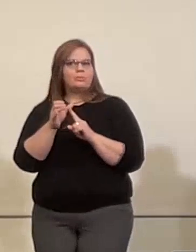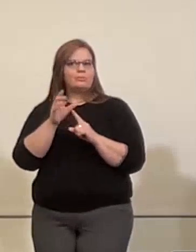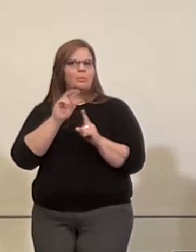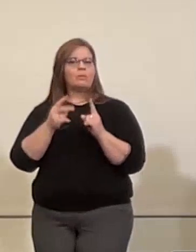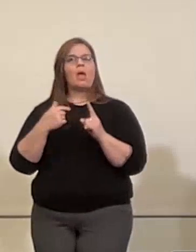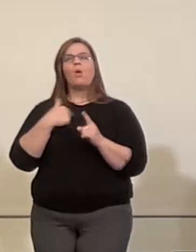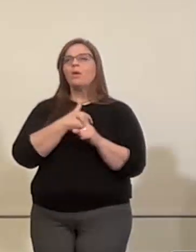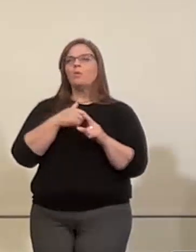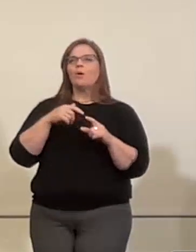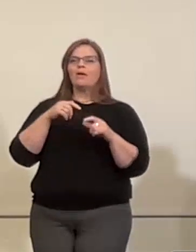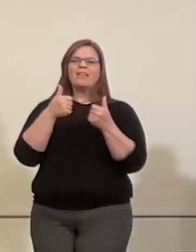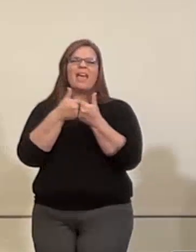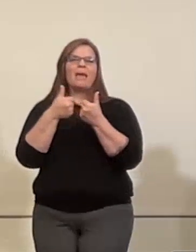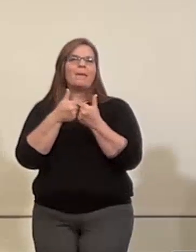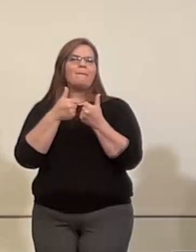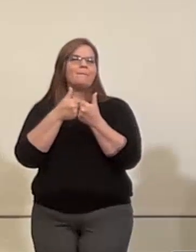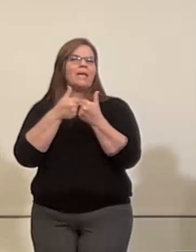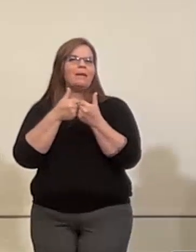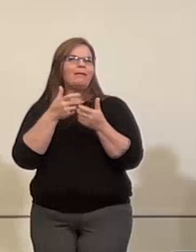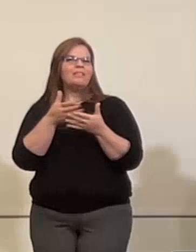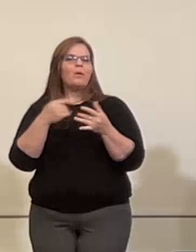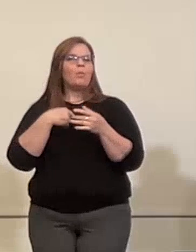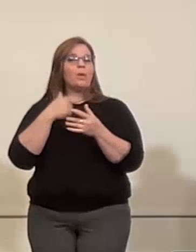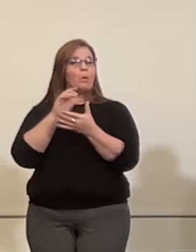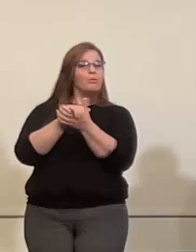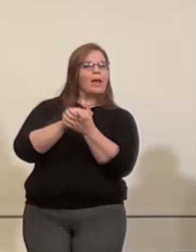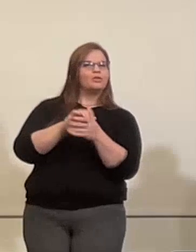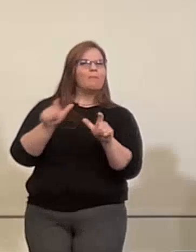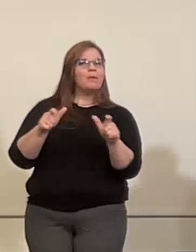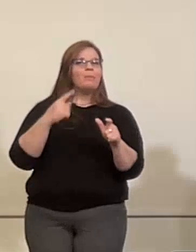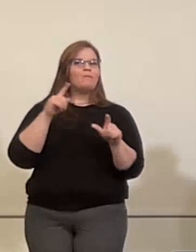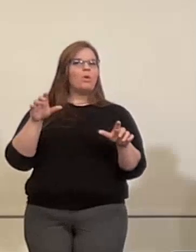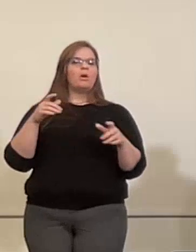where we congratulate people for doing certain work and we try to make it as public as possible.